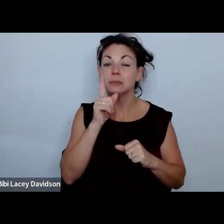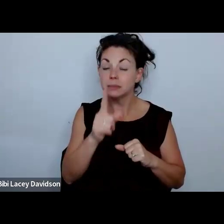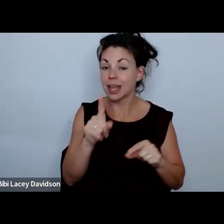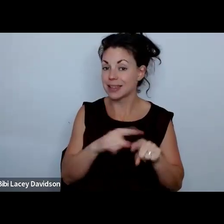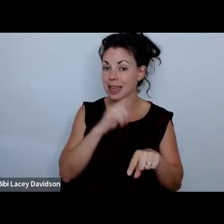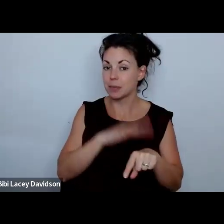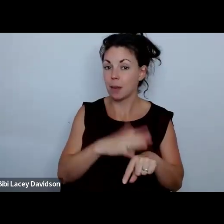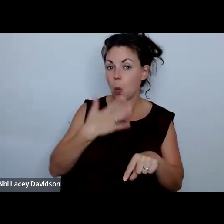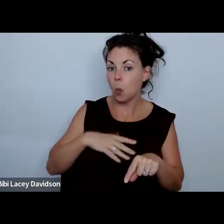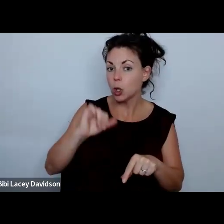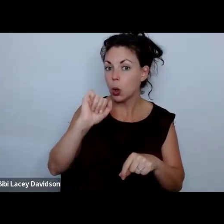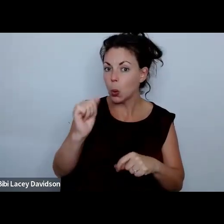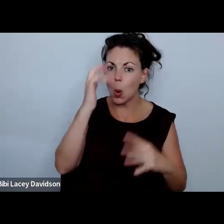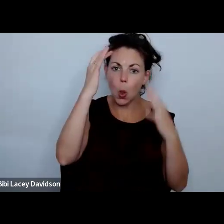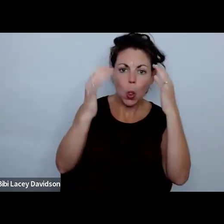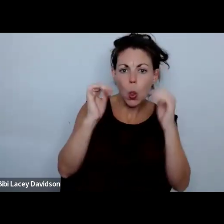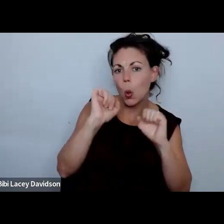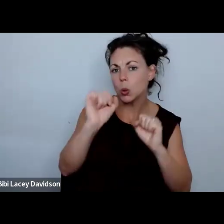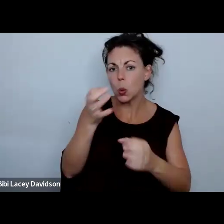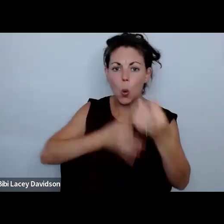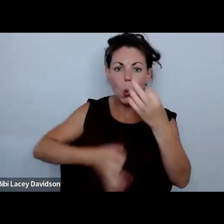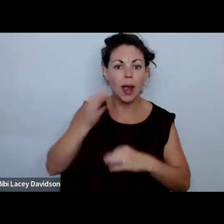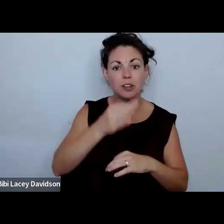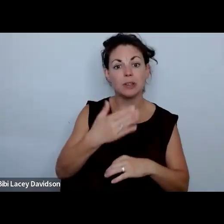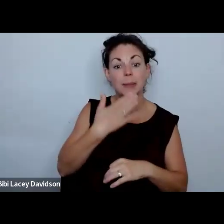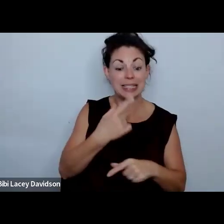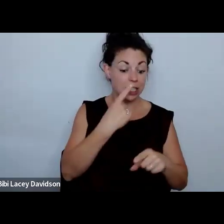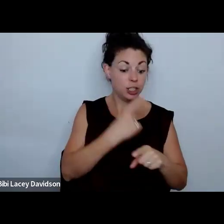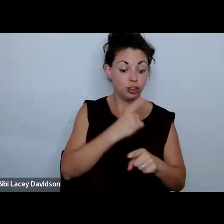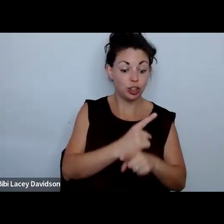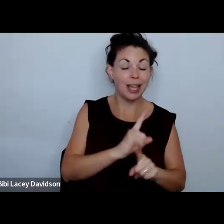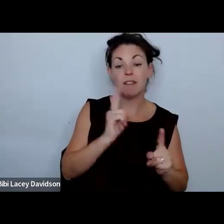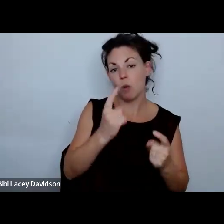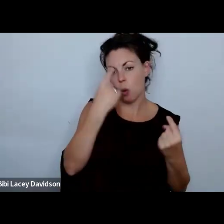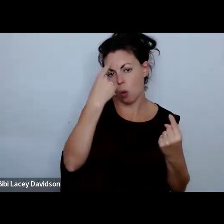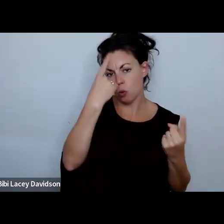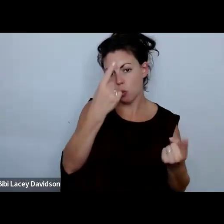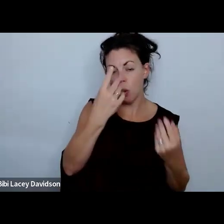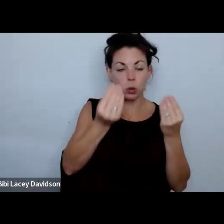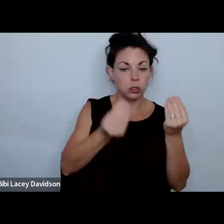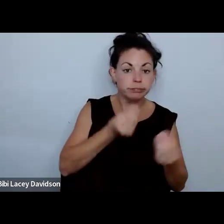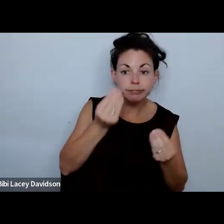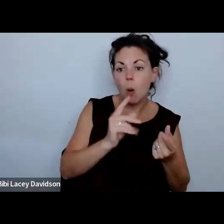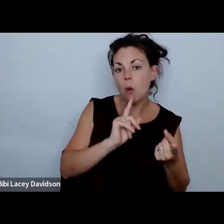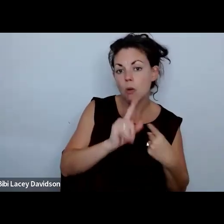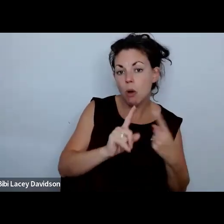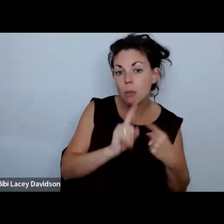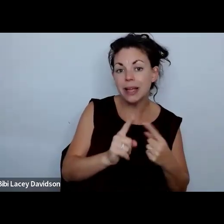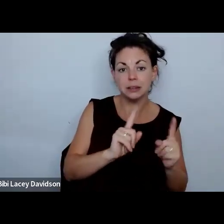the Q&A function to ask any questions. So that will be at the bottom of your screen. There's a little button that says Q&A,